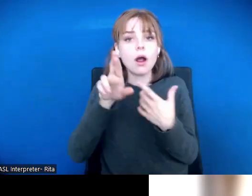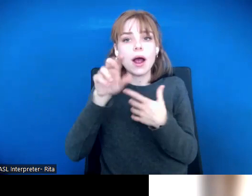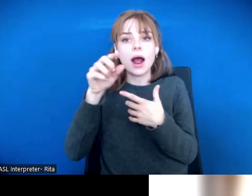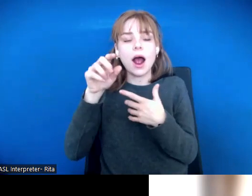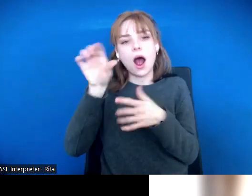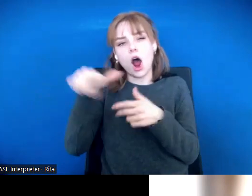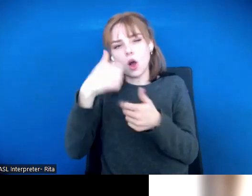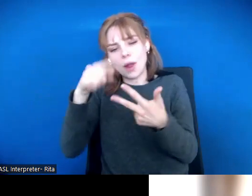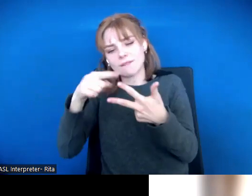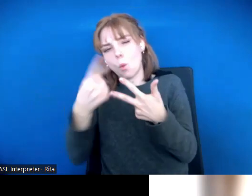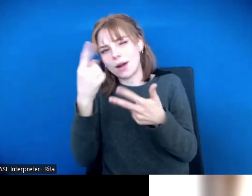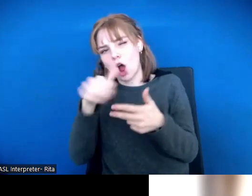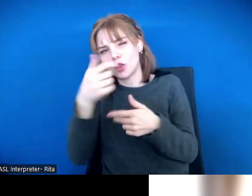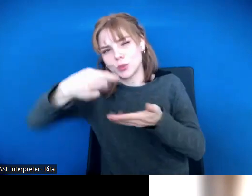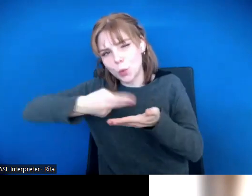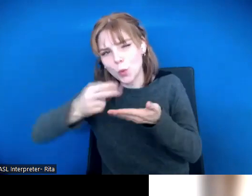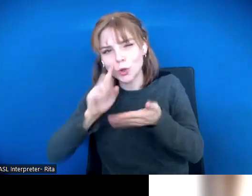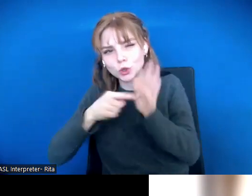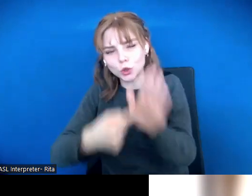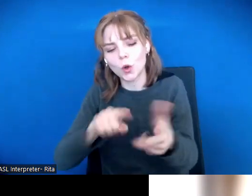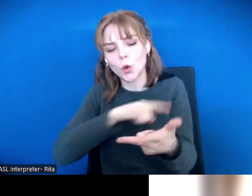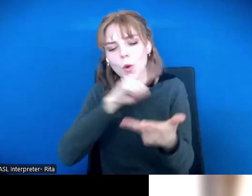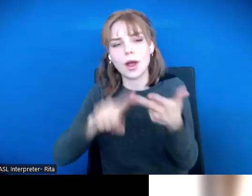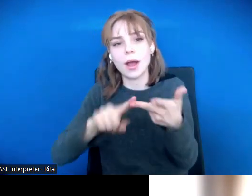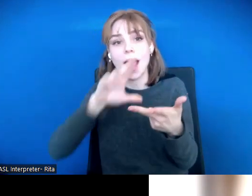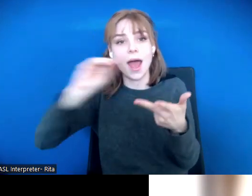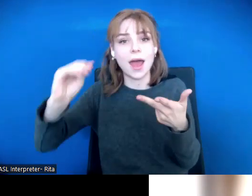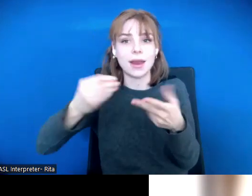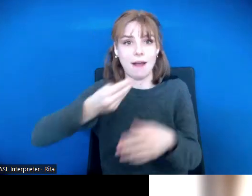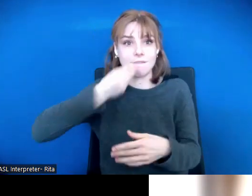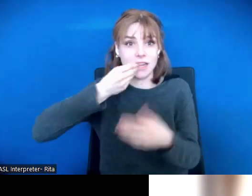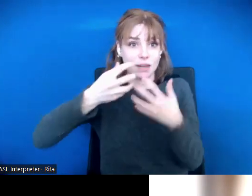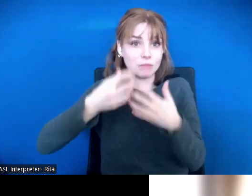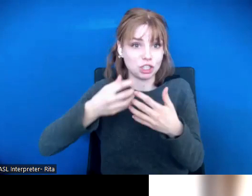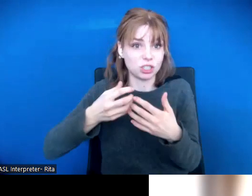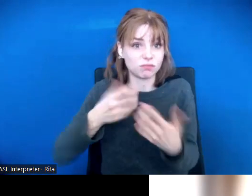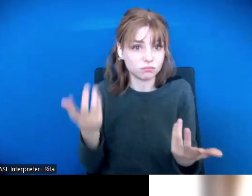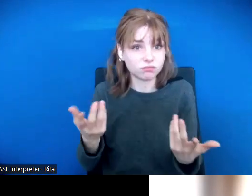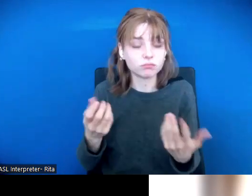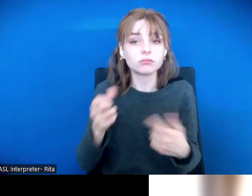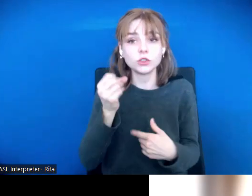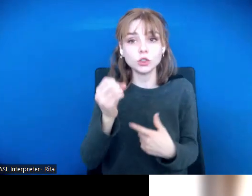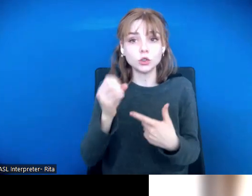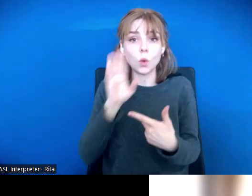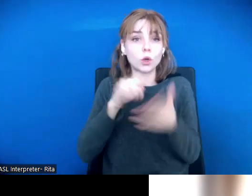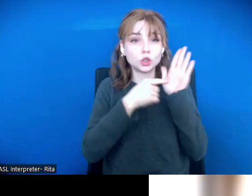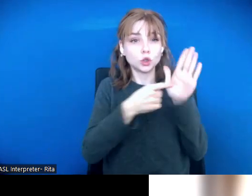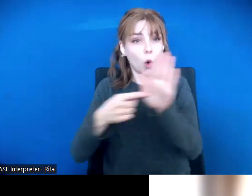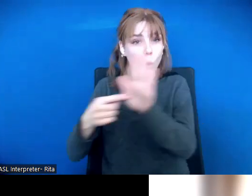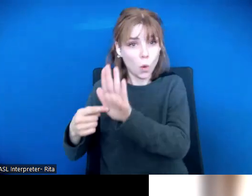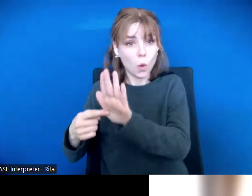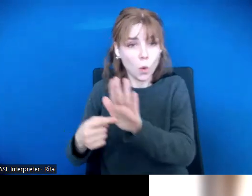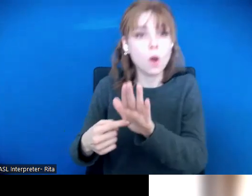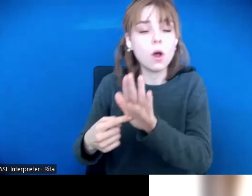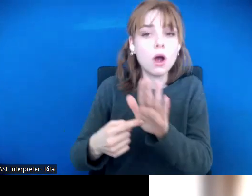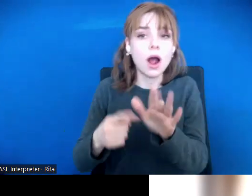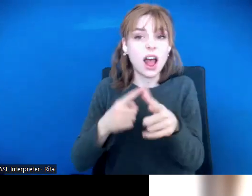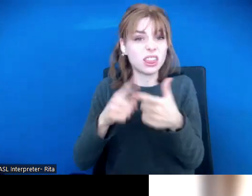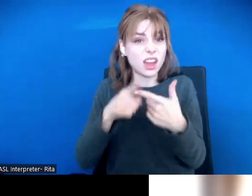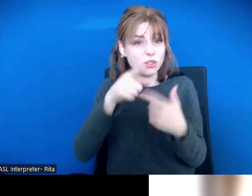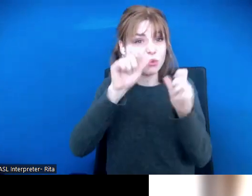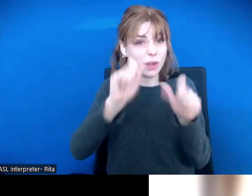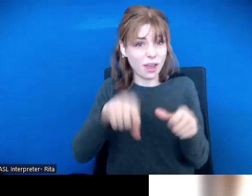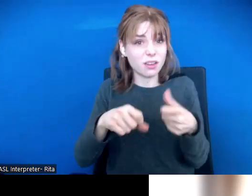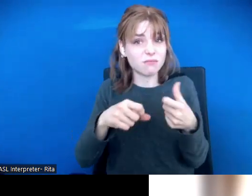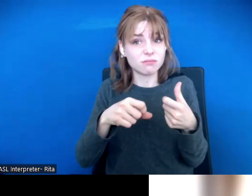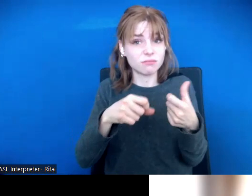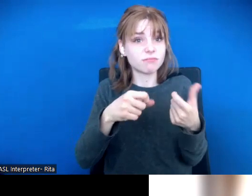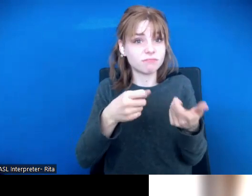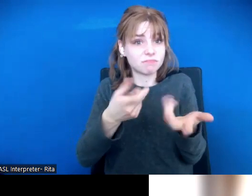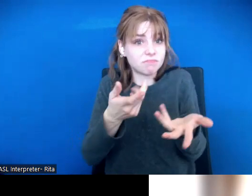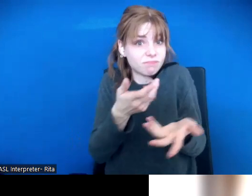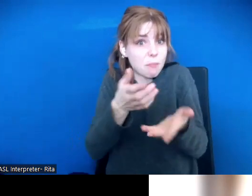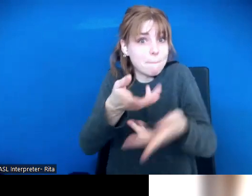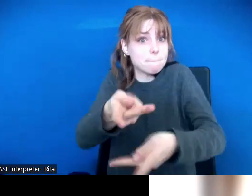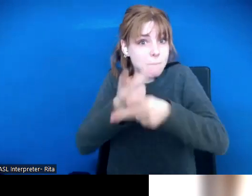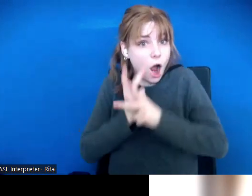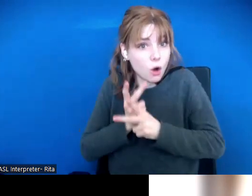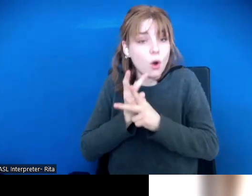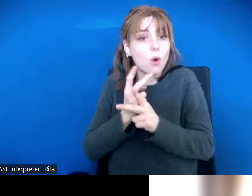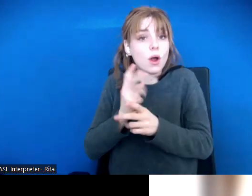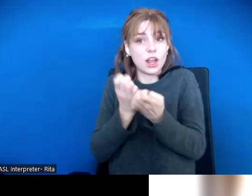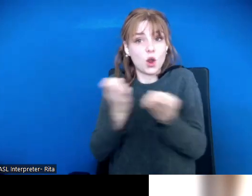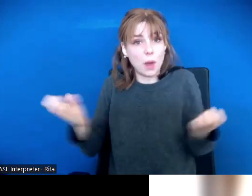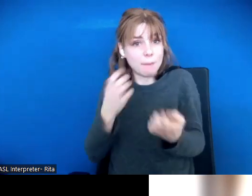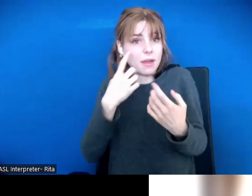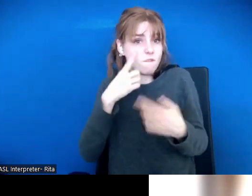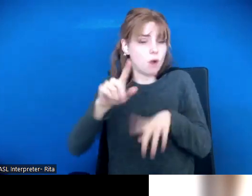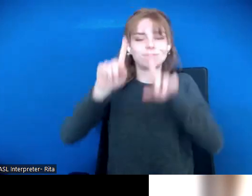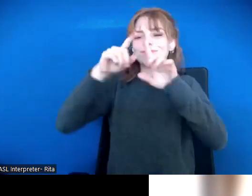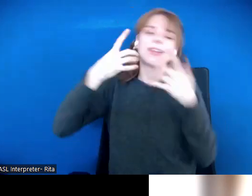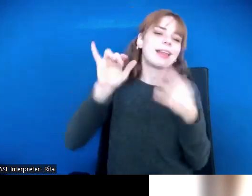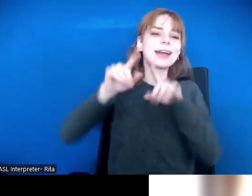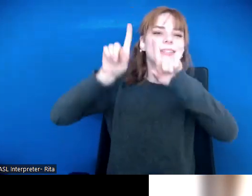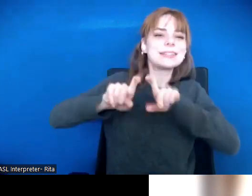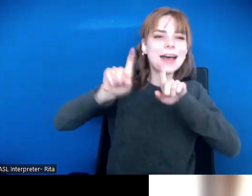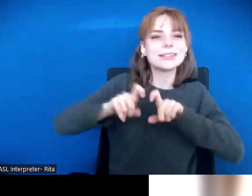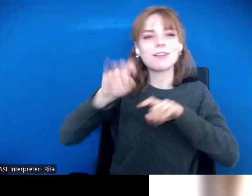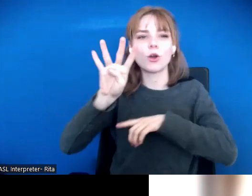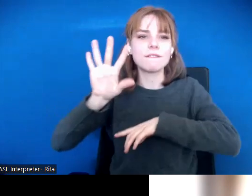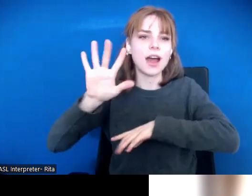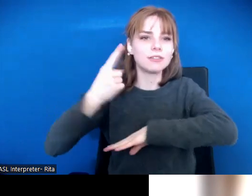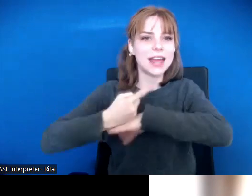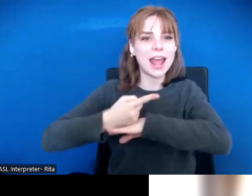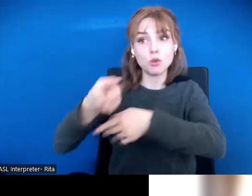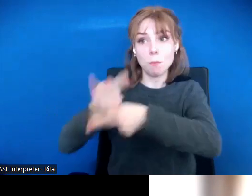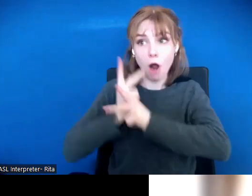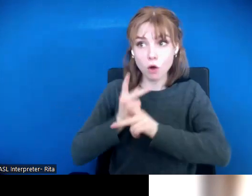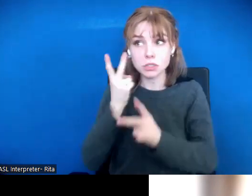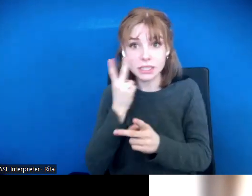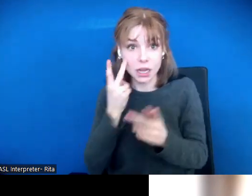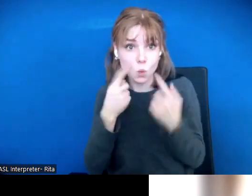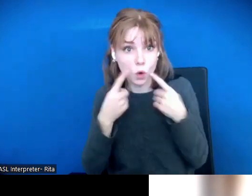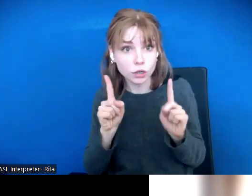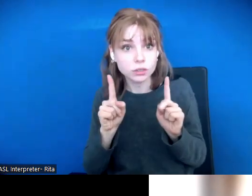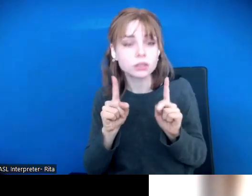a piece of technology. Let's say you are someone who maybe has Parkinson's and you have tremors and you are having a hard time eating. We are going to talk to you about different types of feeding tubes that are available. It could be something low tech like a weighted spoon or it could be something a little more high-tech like a gyroscopeg spoon. I will show you in a